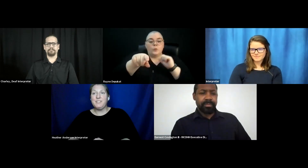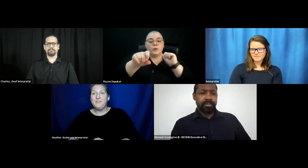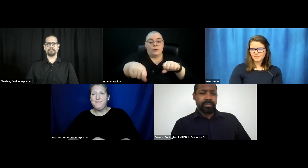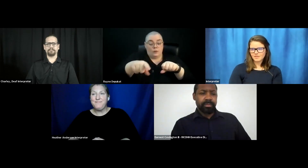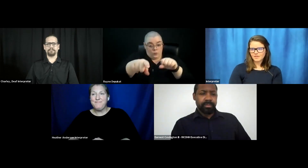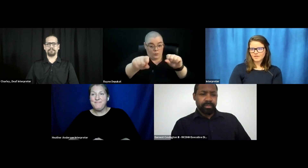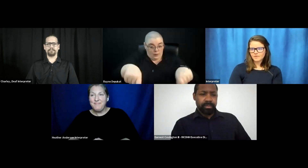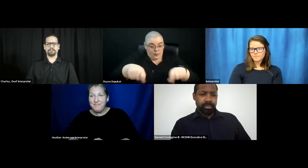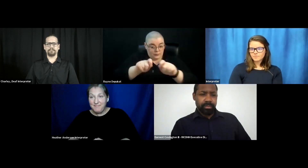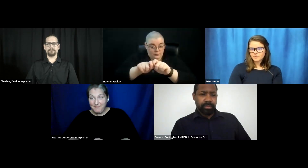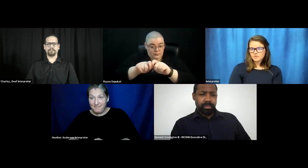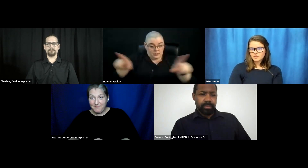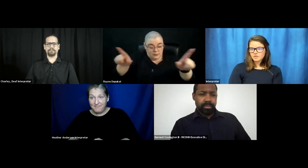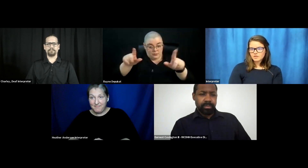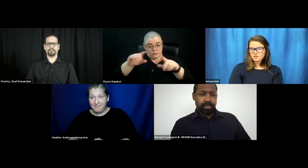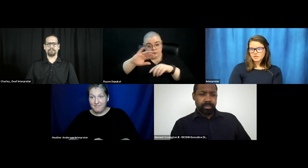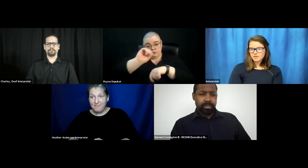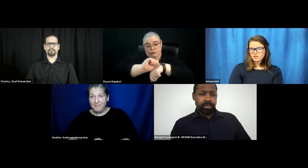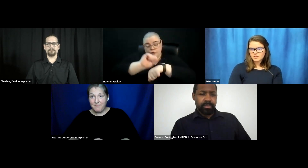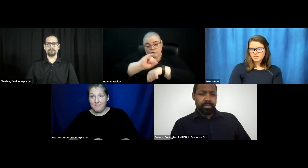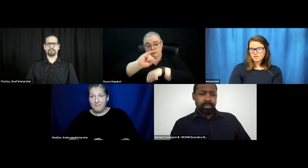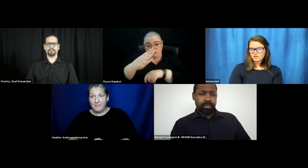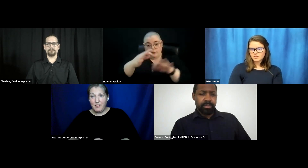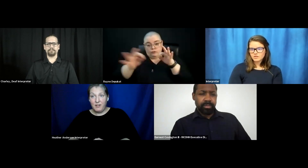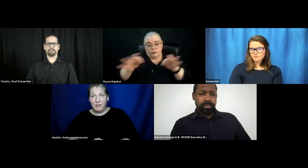Perfect.